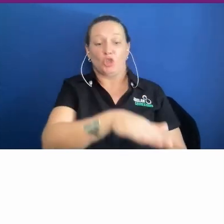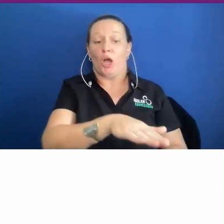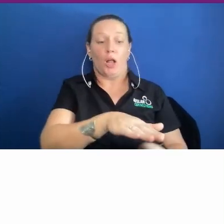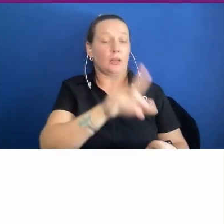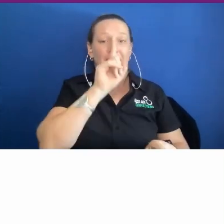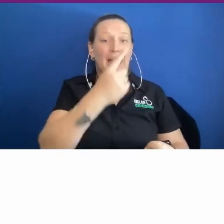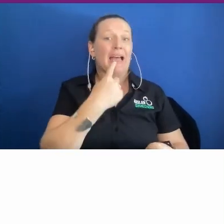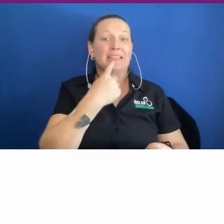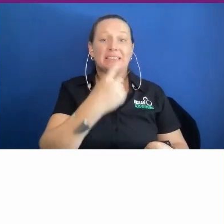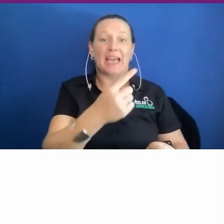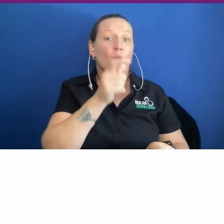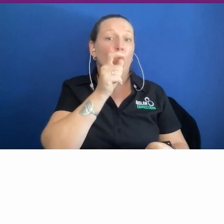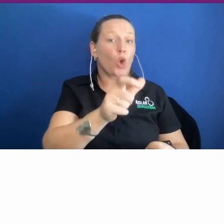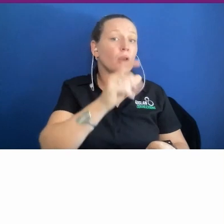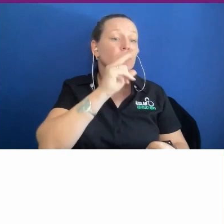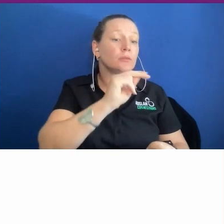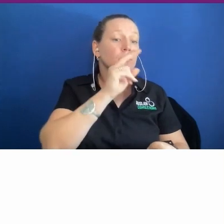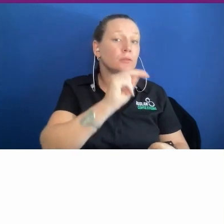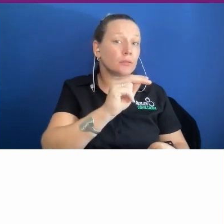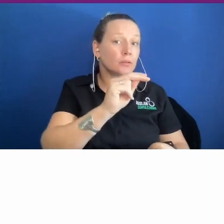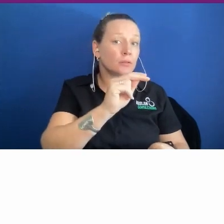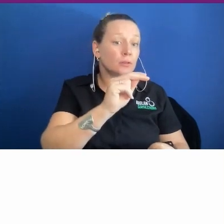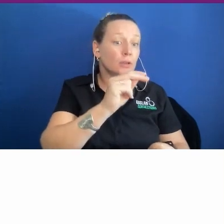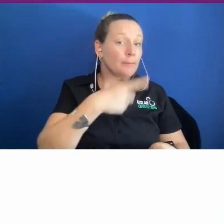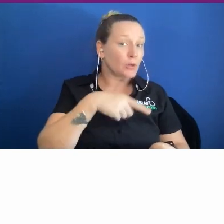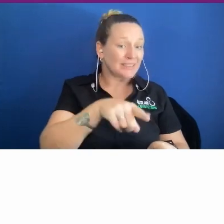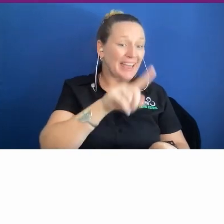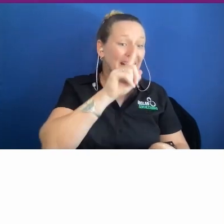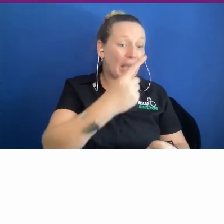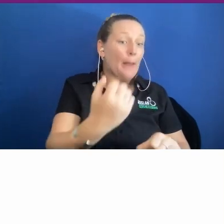is it because they can't produce the sounds or string of sounds in that word, which would be a